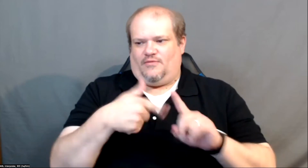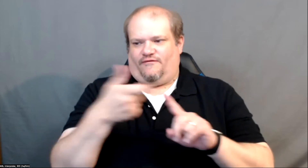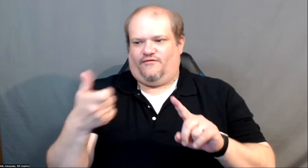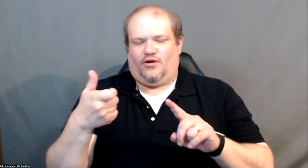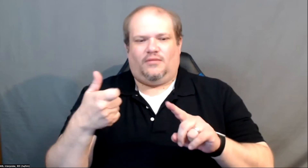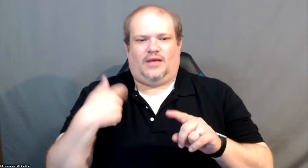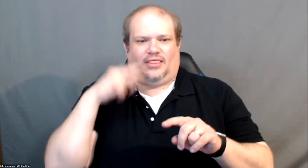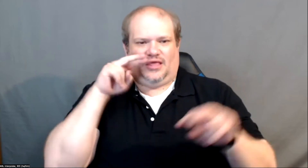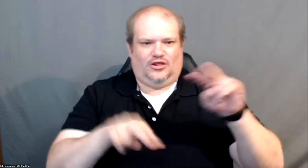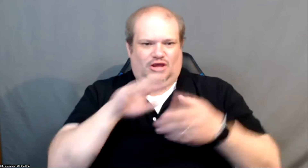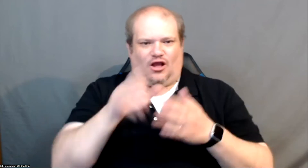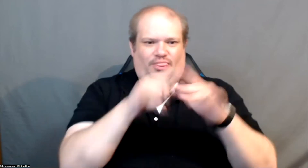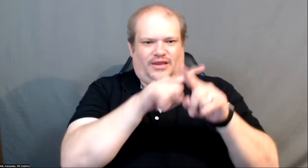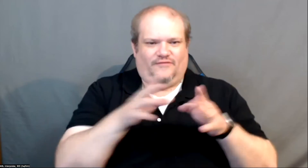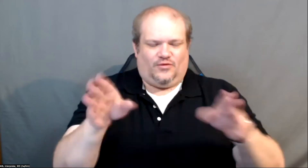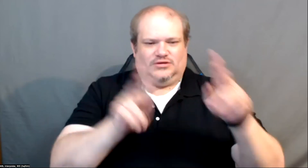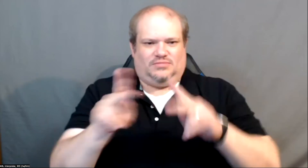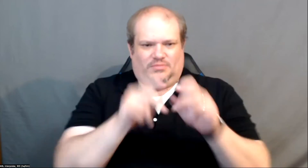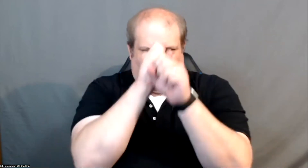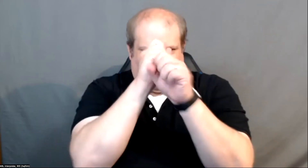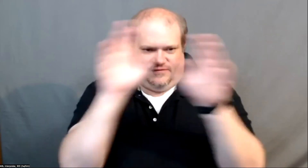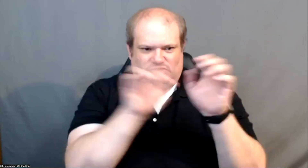at all the different ways that people were envisioning, spelling, thinking about my name.